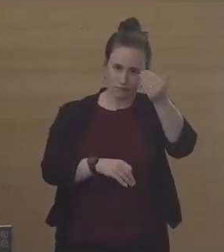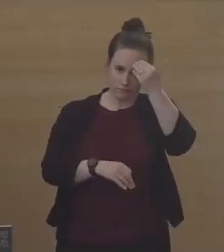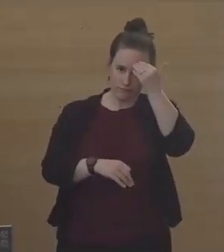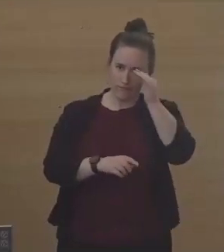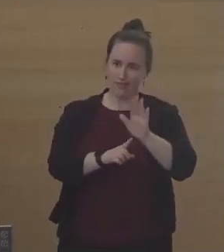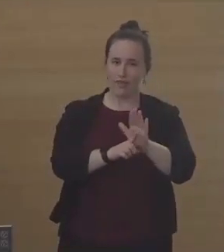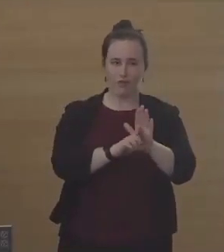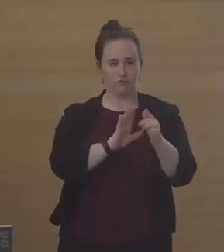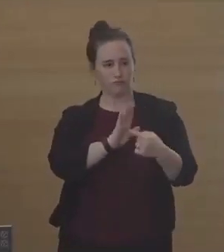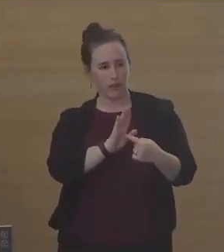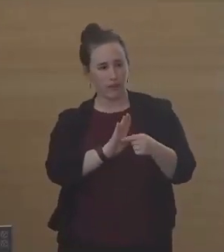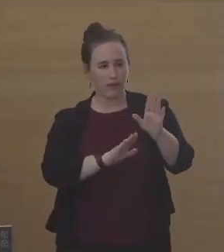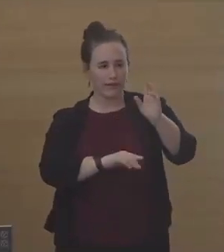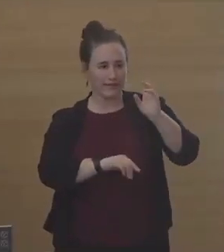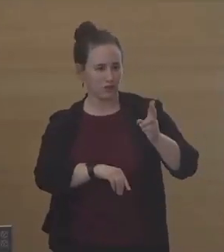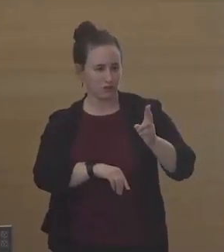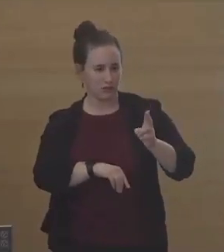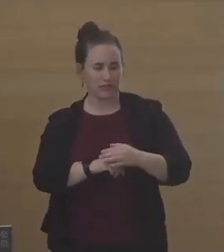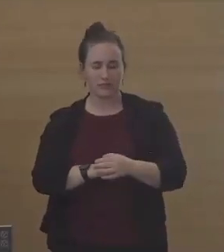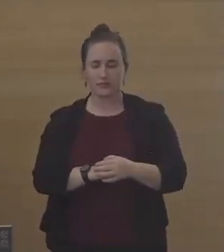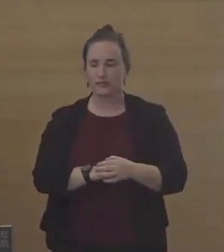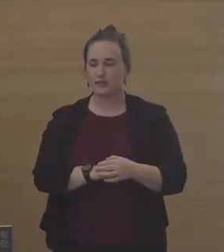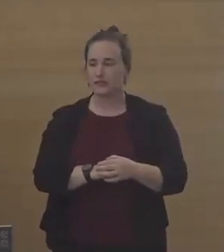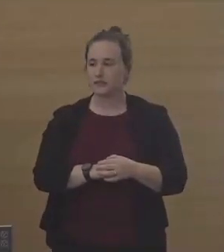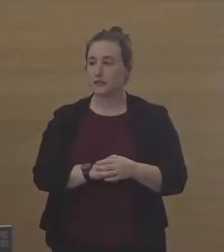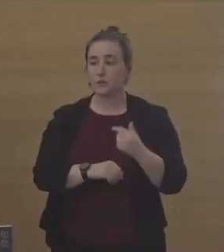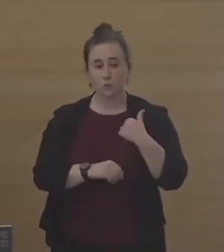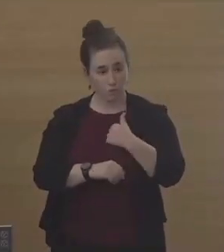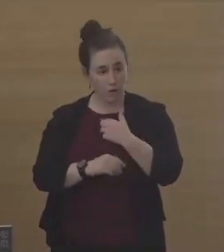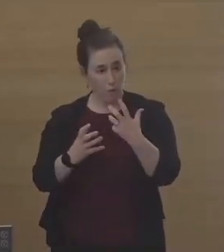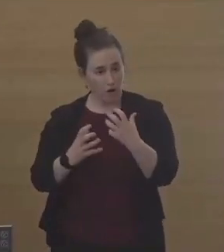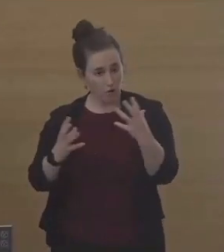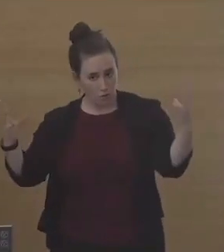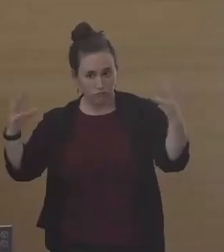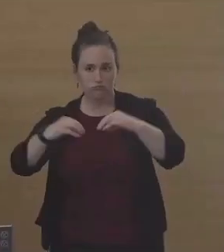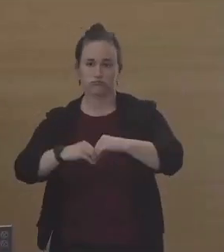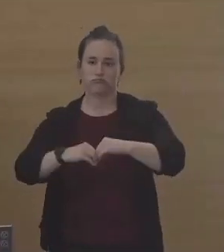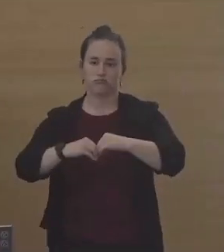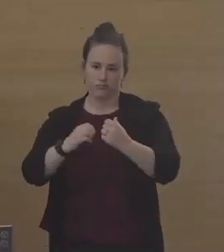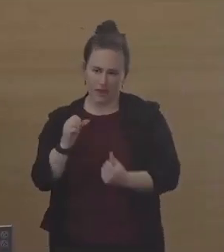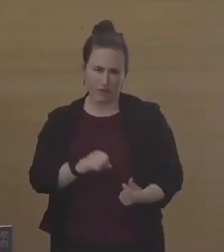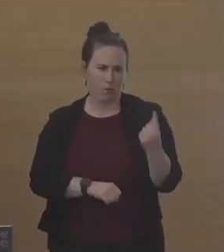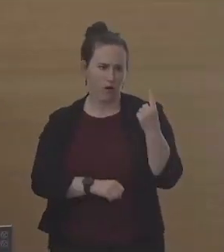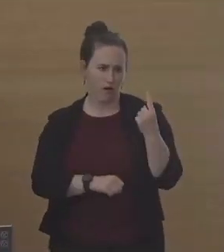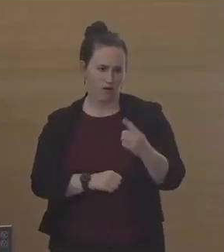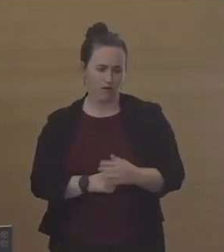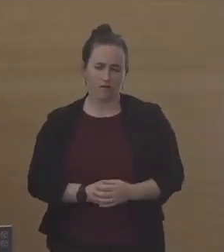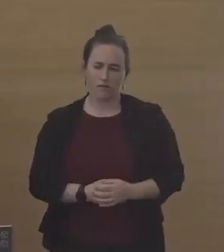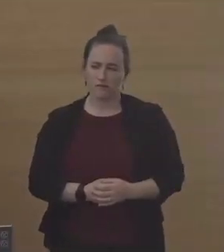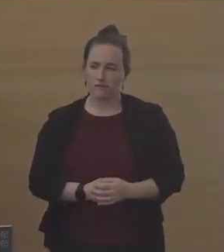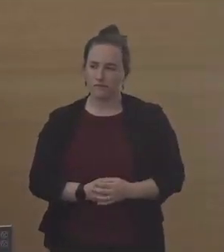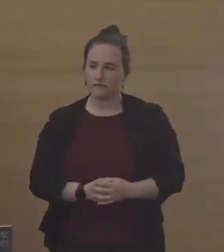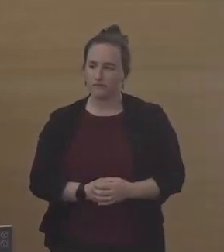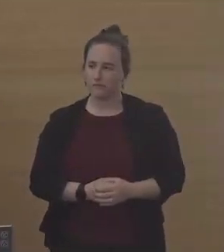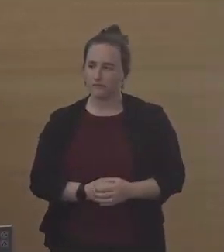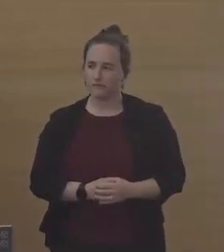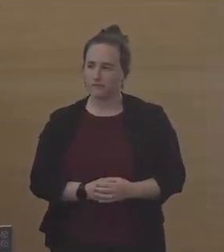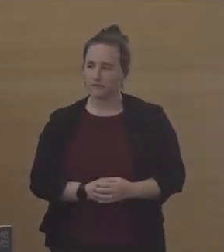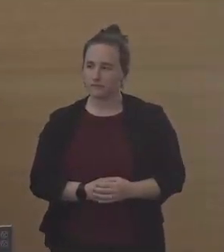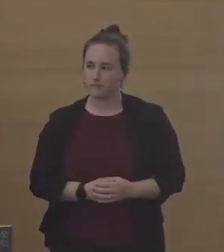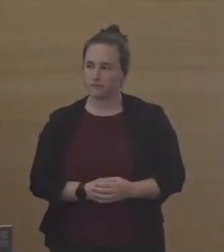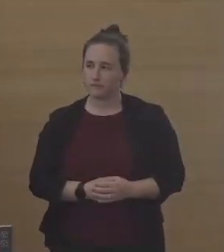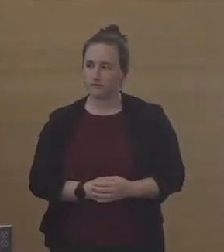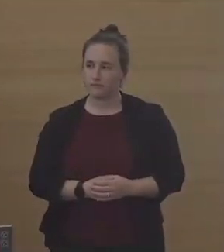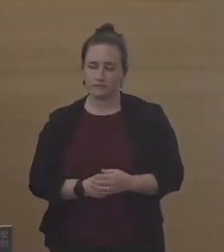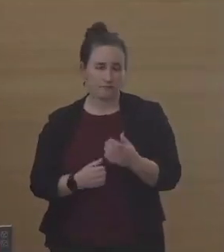We want to encourage, influence individuals in public